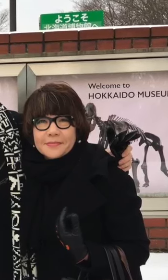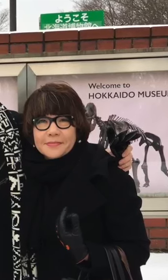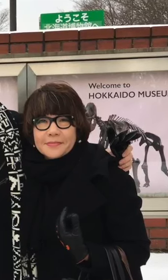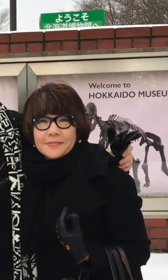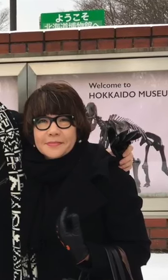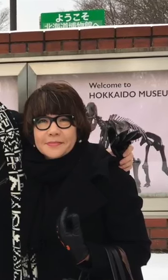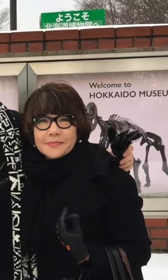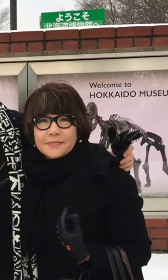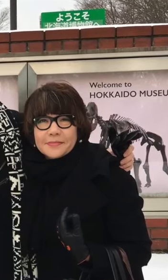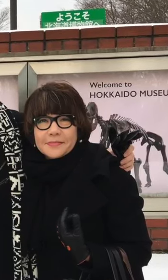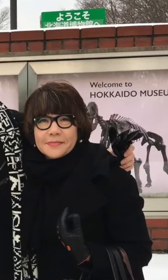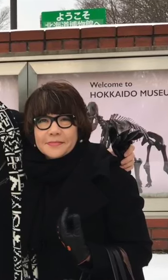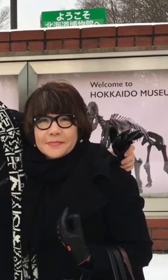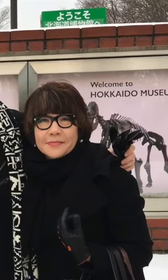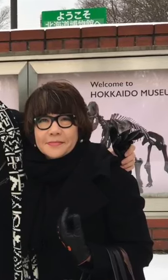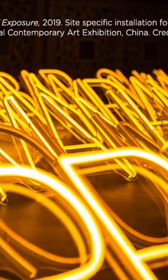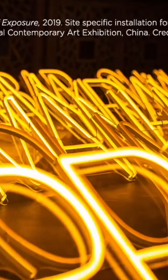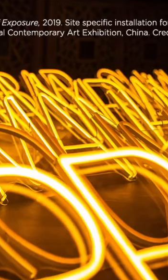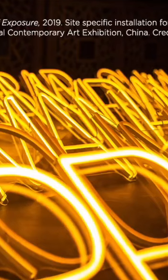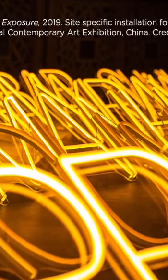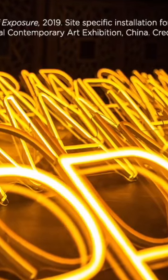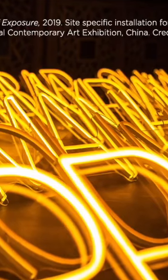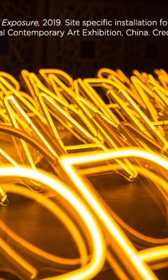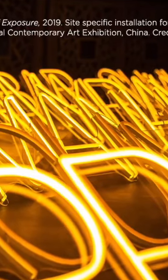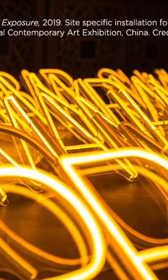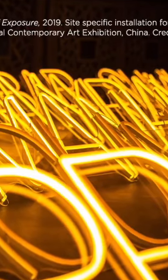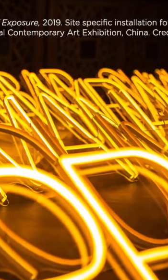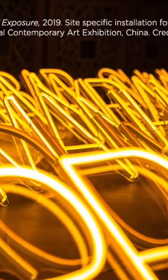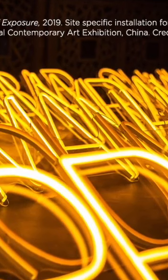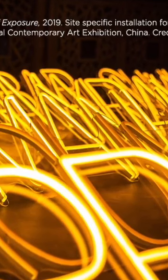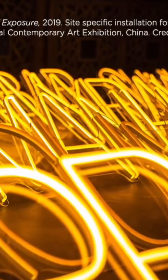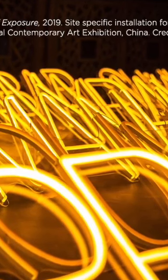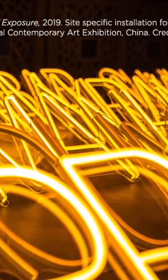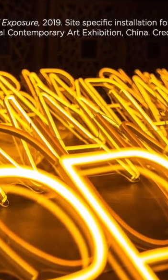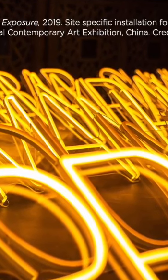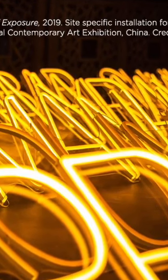encompasses photography, video, neon, text, collage,